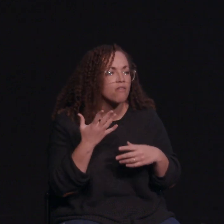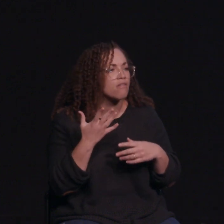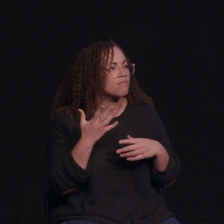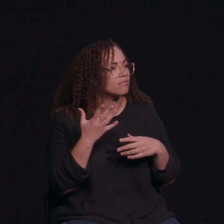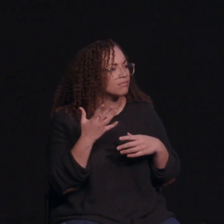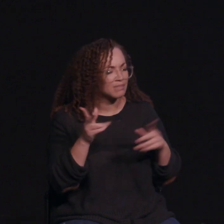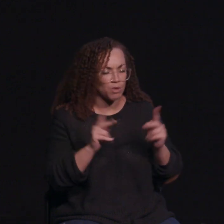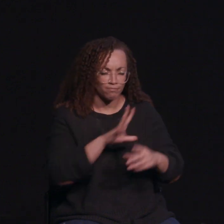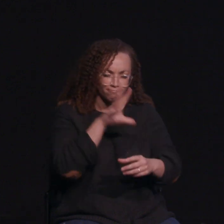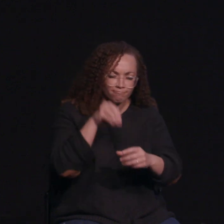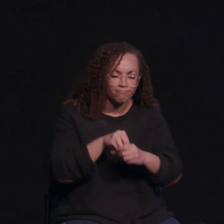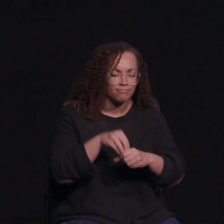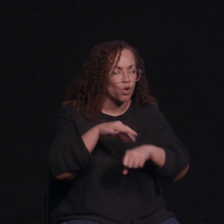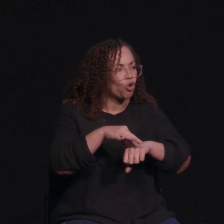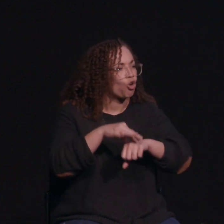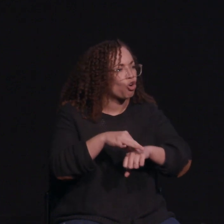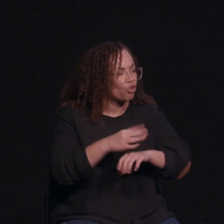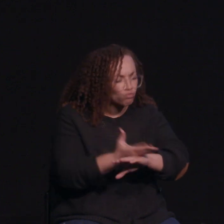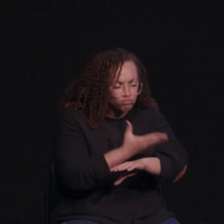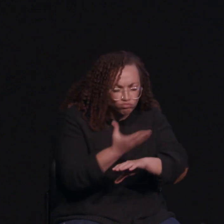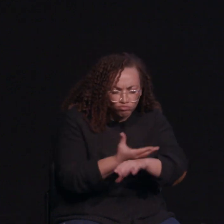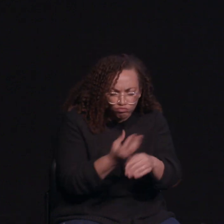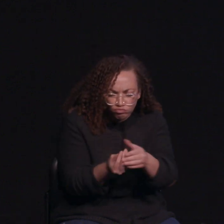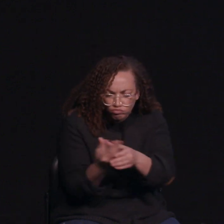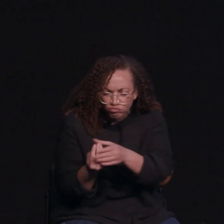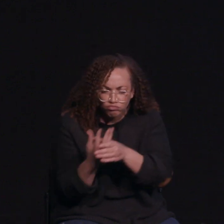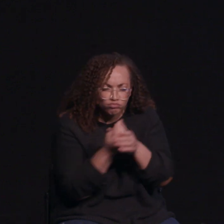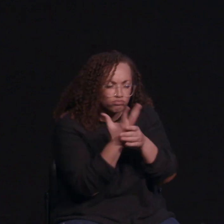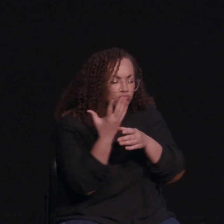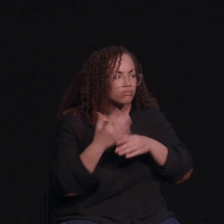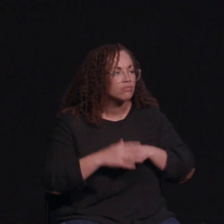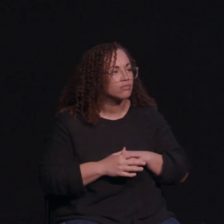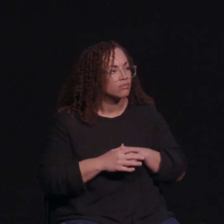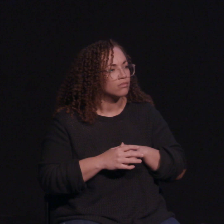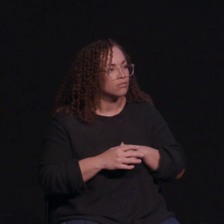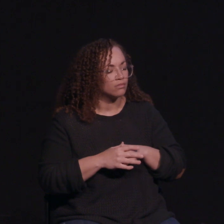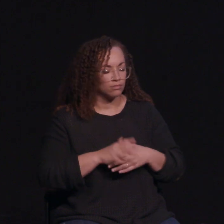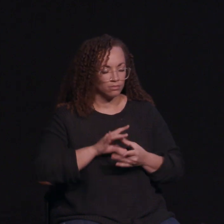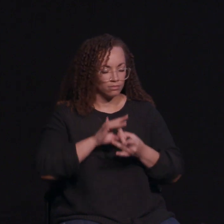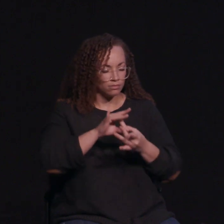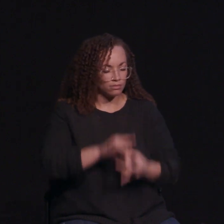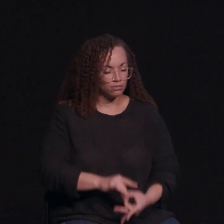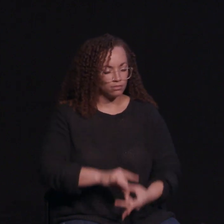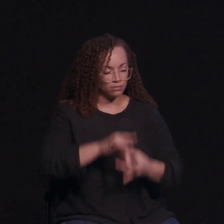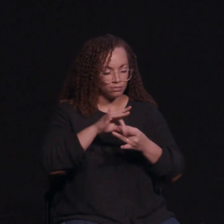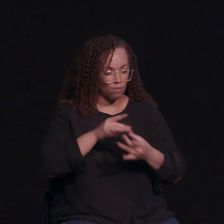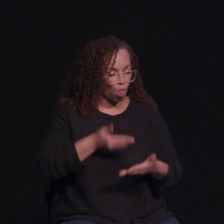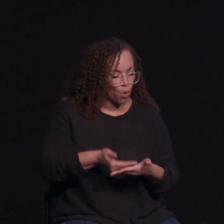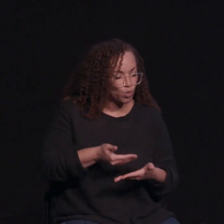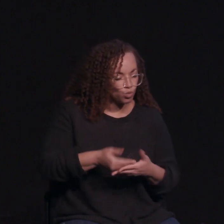Her understanding is that staying closely connected to the earth, where everything we love and need comes from, allows us